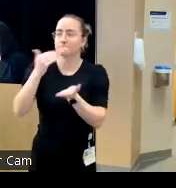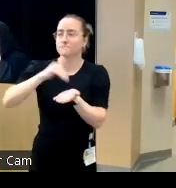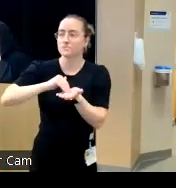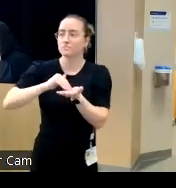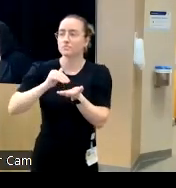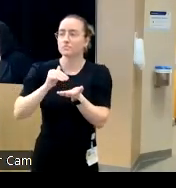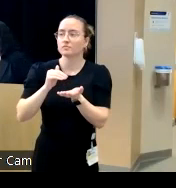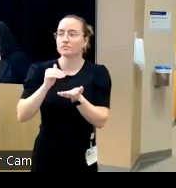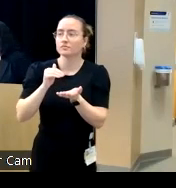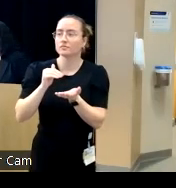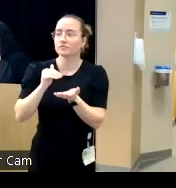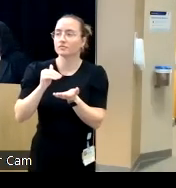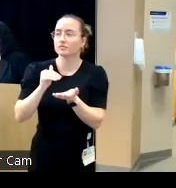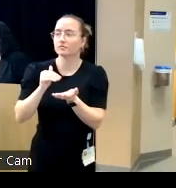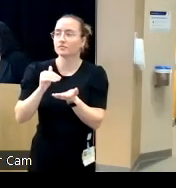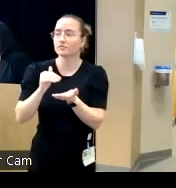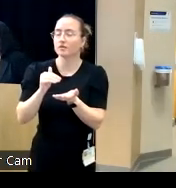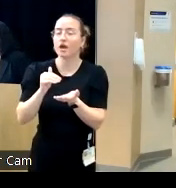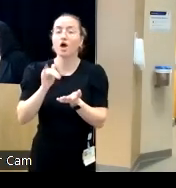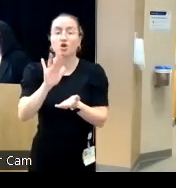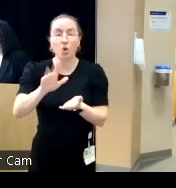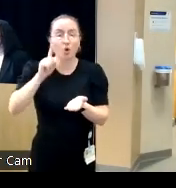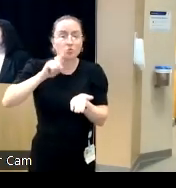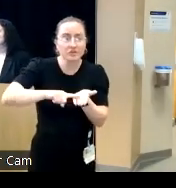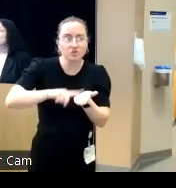attain to get all this research how did that impact you based on your upbringing